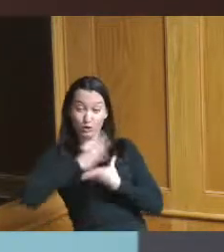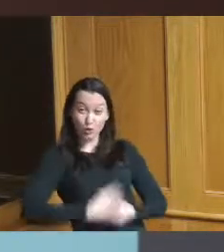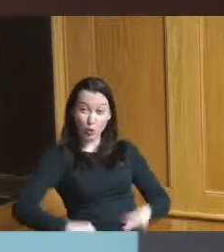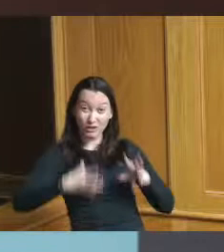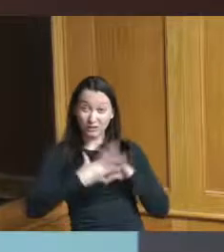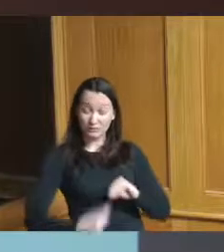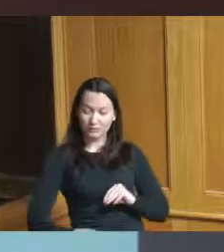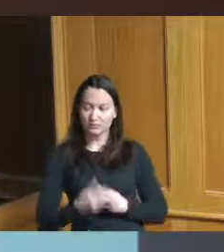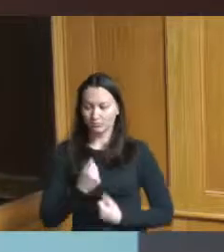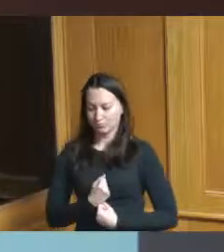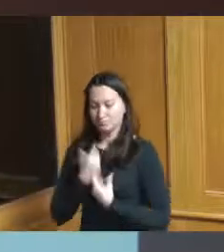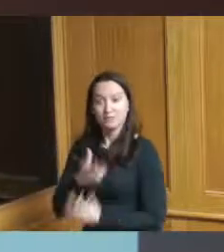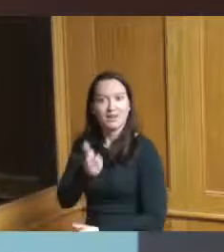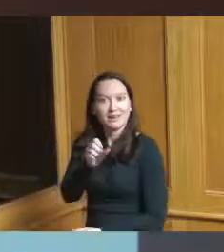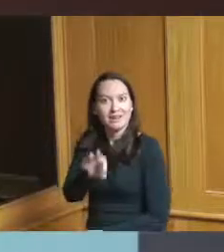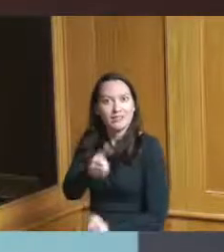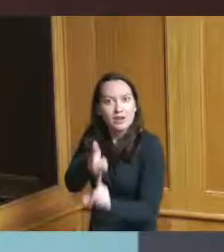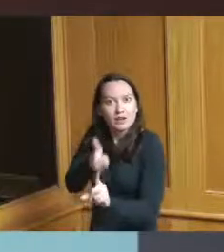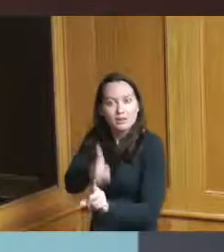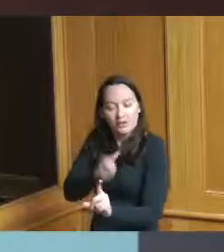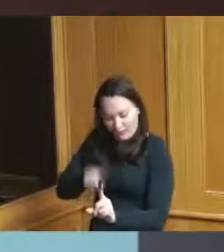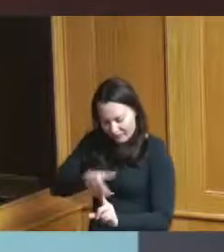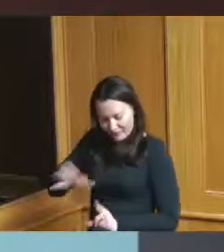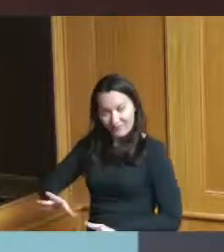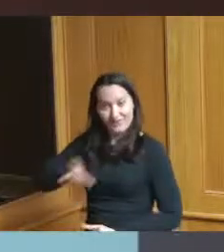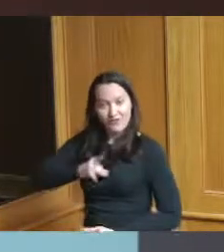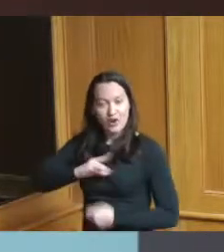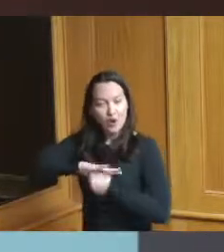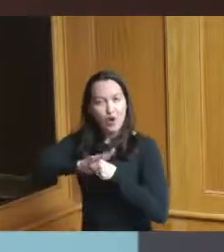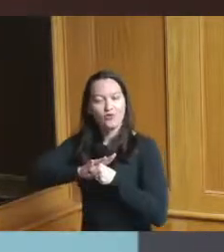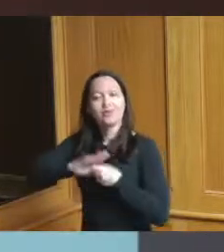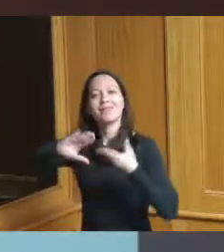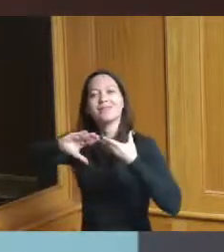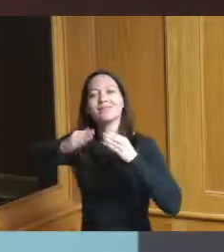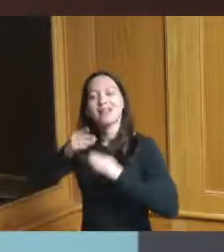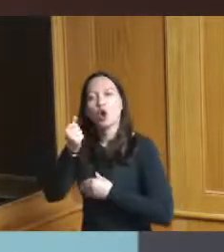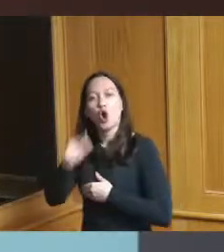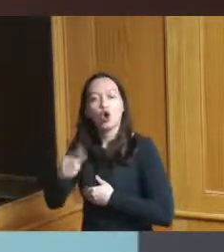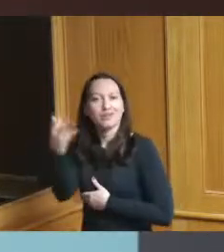even if they had Covid so we're going to be having a town hall on the 19th of this month